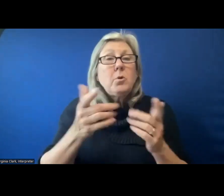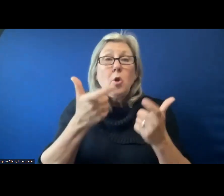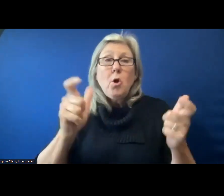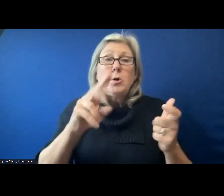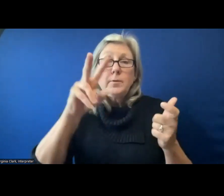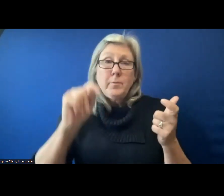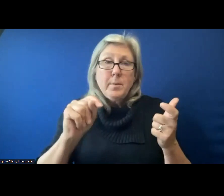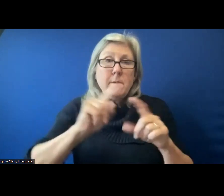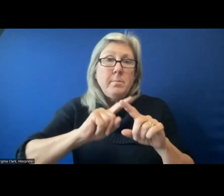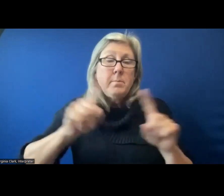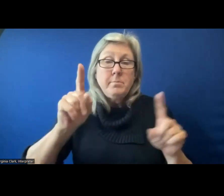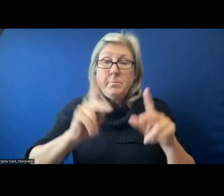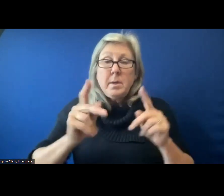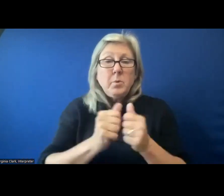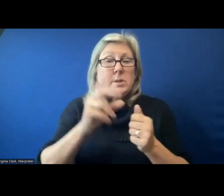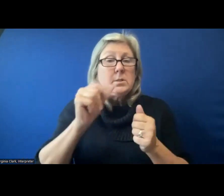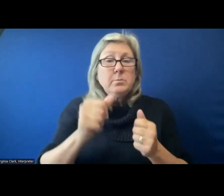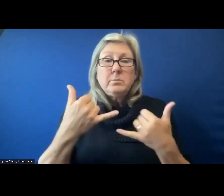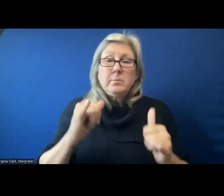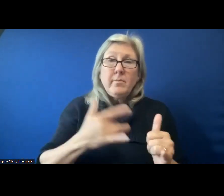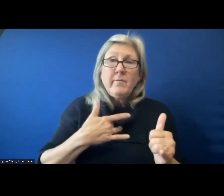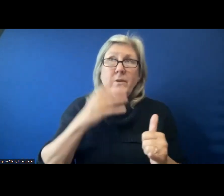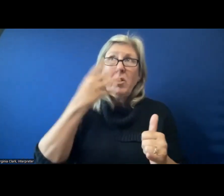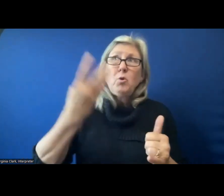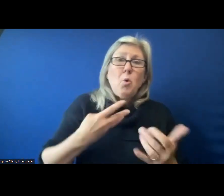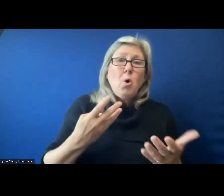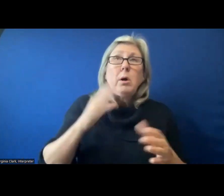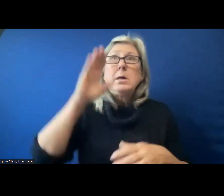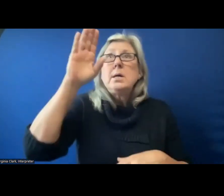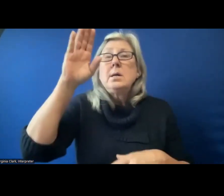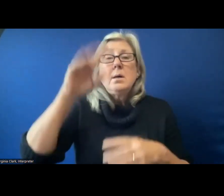yet people with disabilities continue to feel ignored when they raise issues around access.